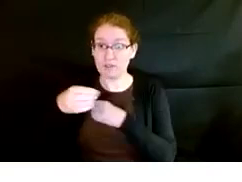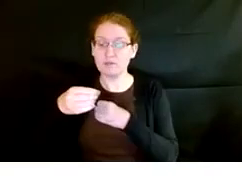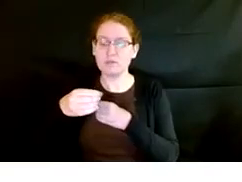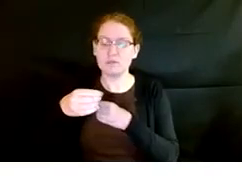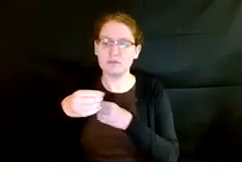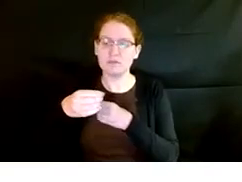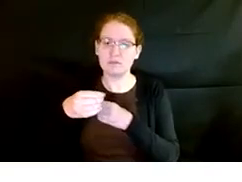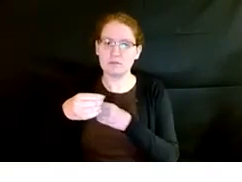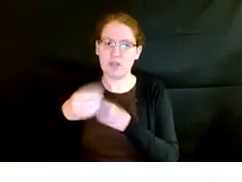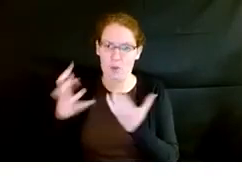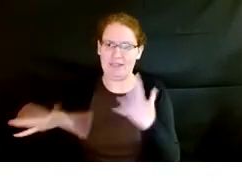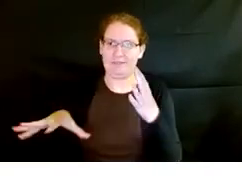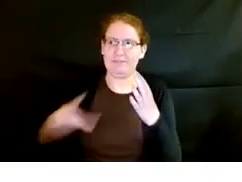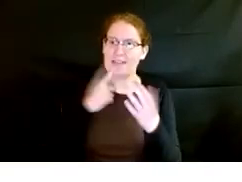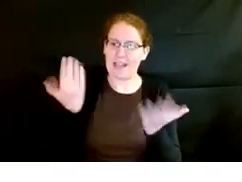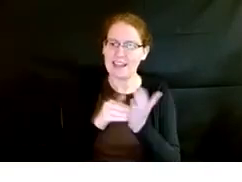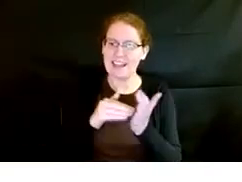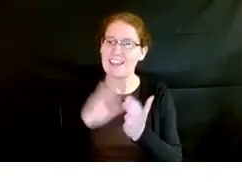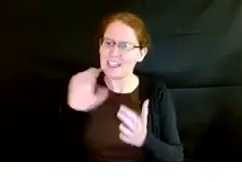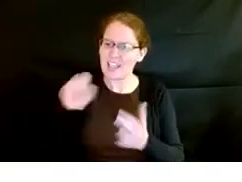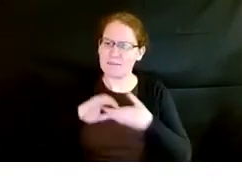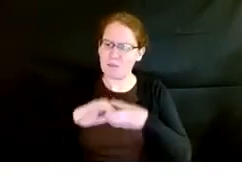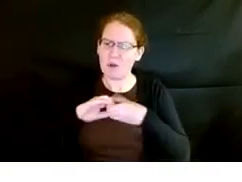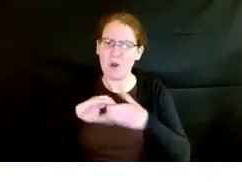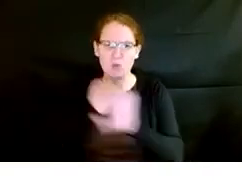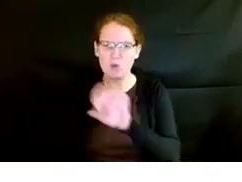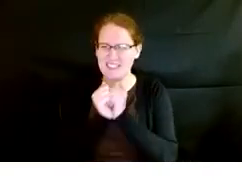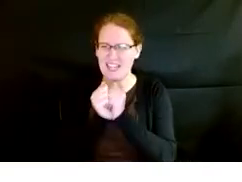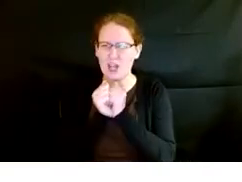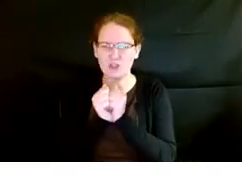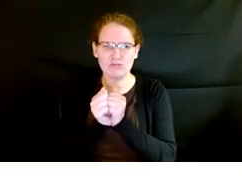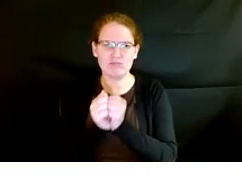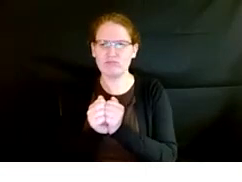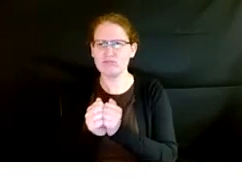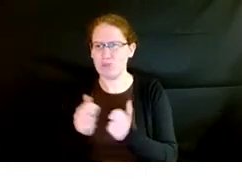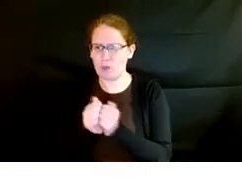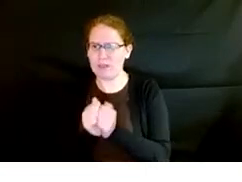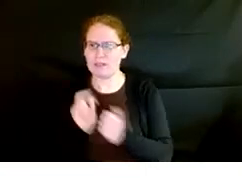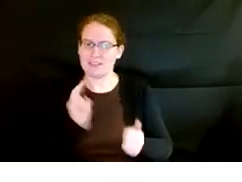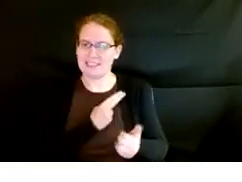to reiterate how much they did cooperate and work together with us and also that OCR um